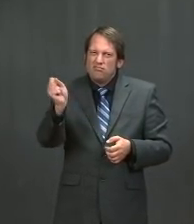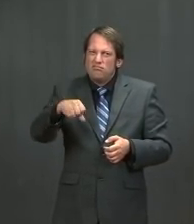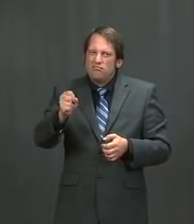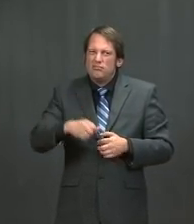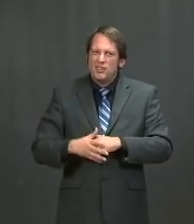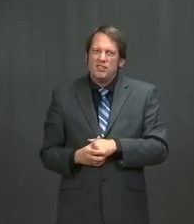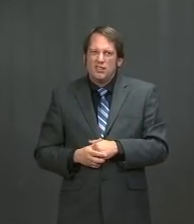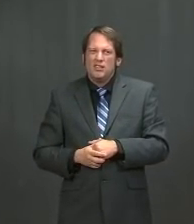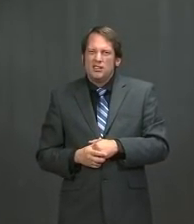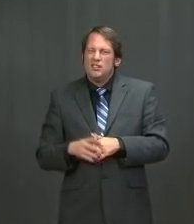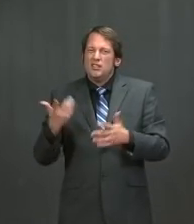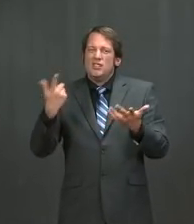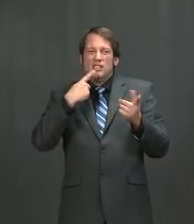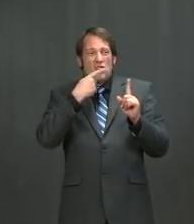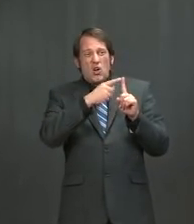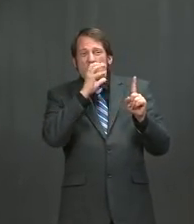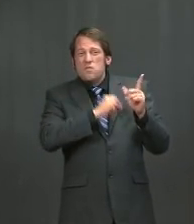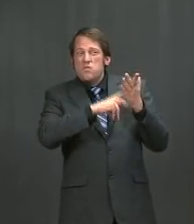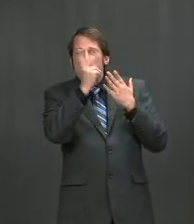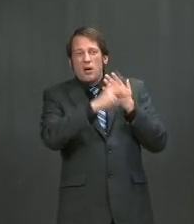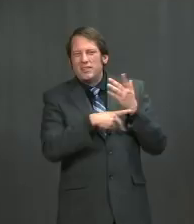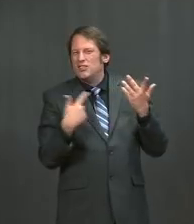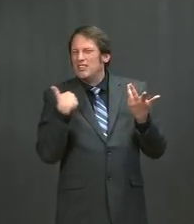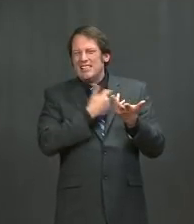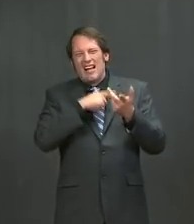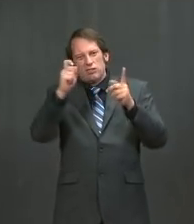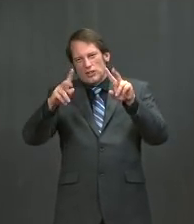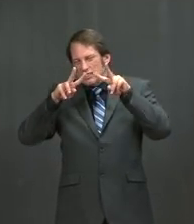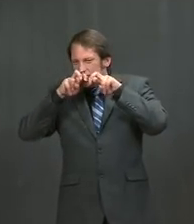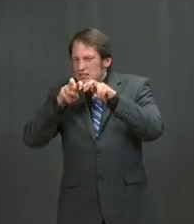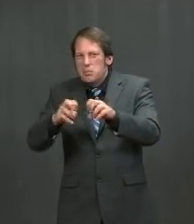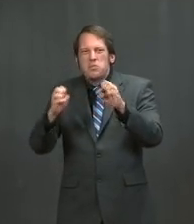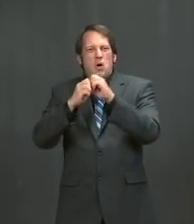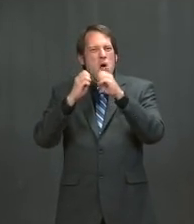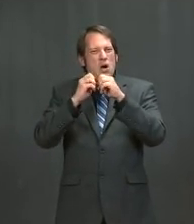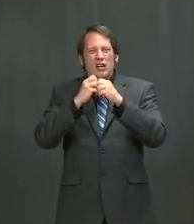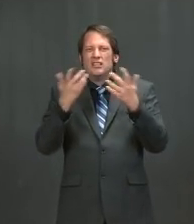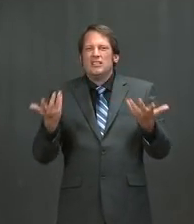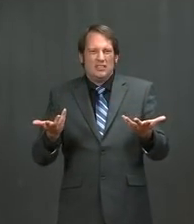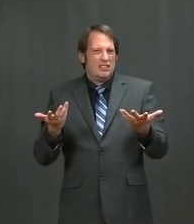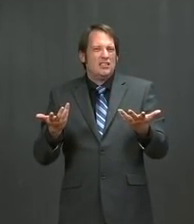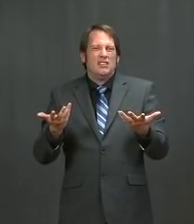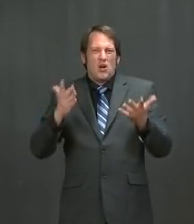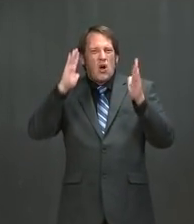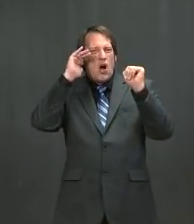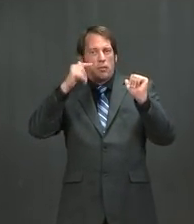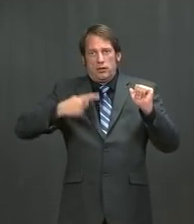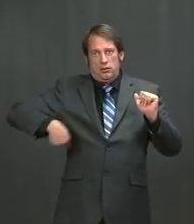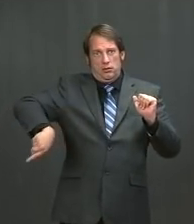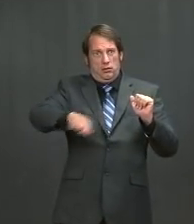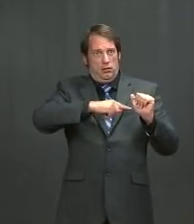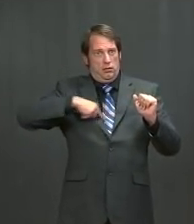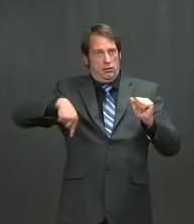And he expects to, of course, be briefed by our envoy, who's going to be back and forth in the region; others who will be involved;